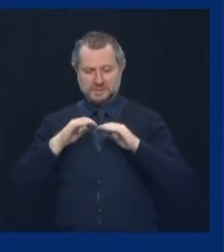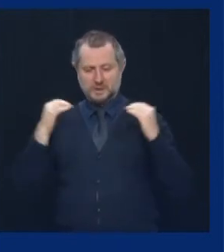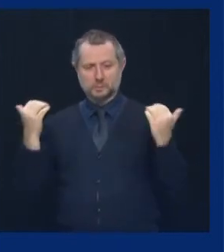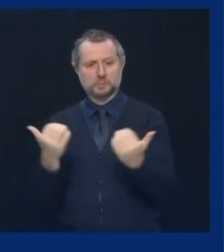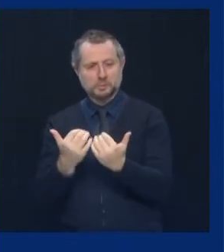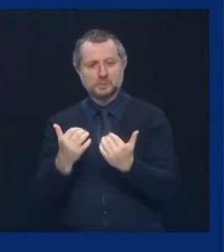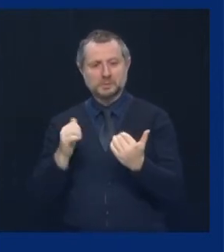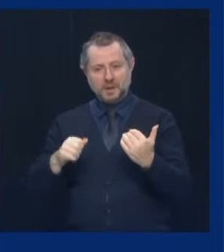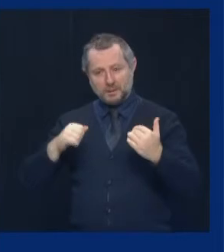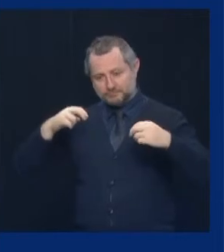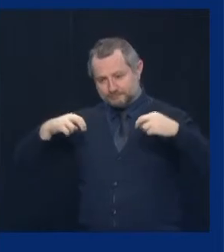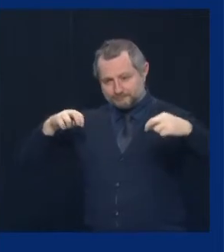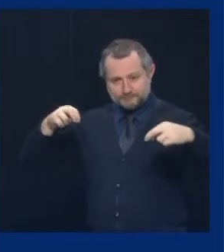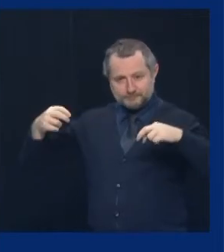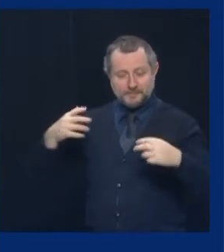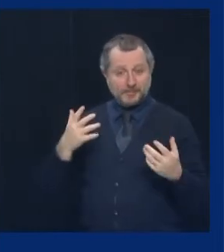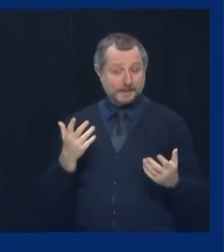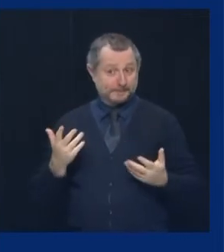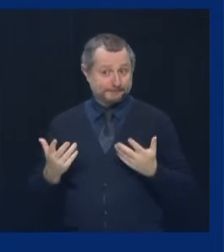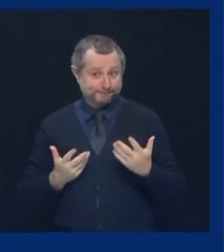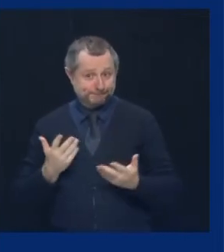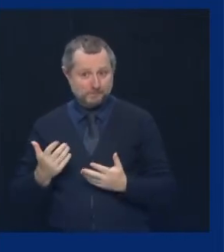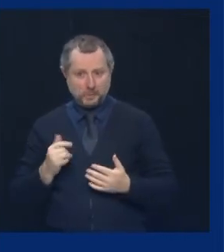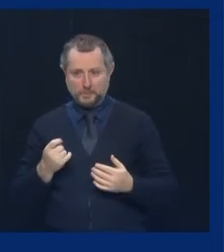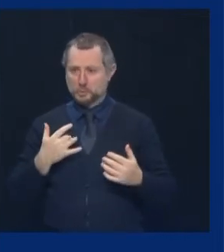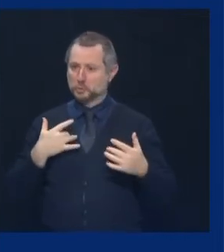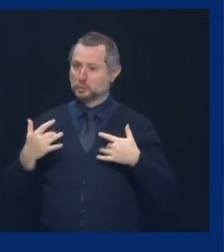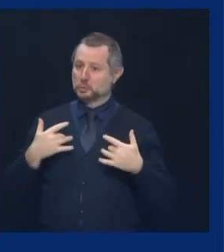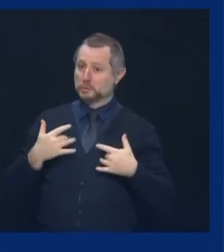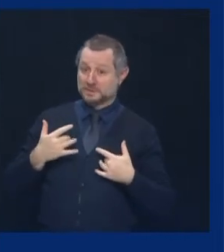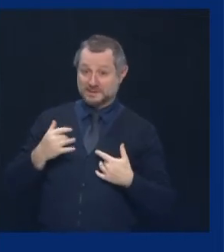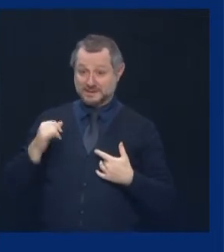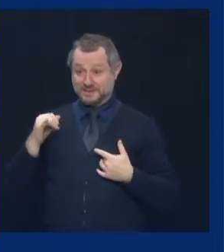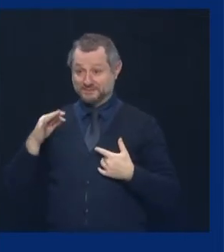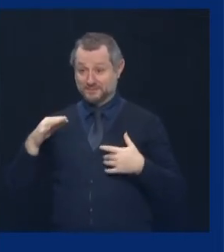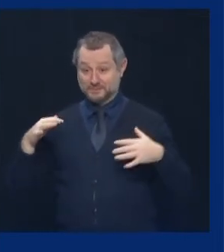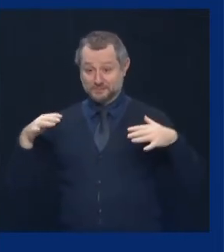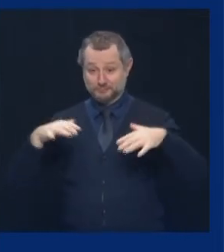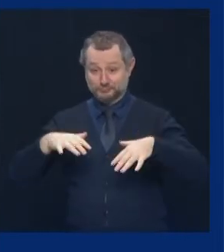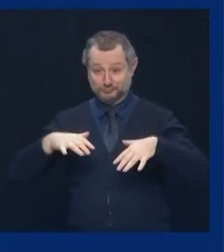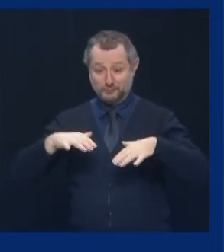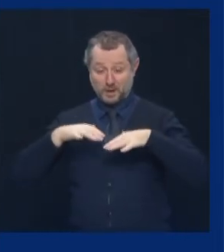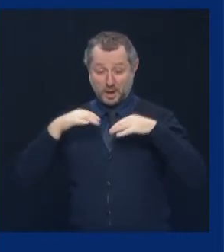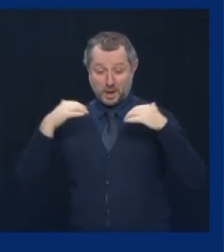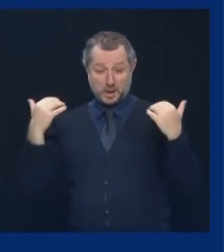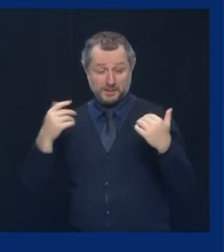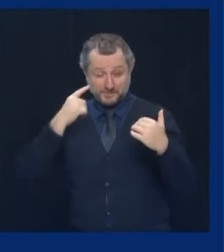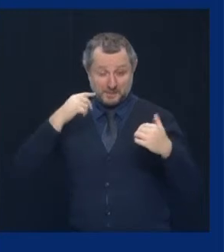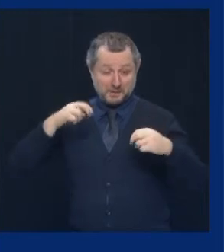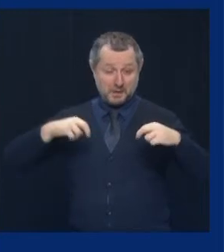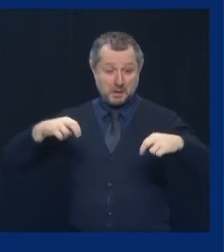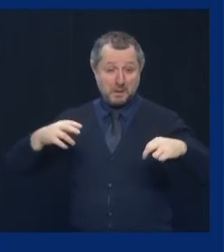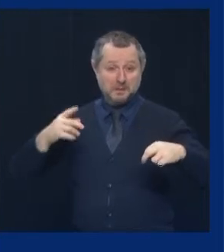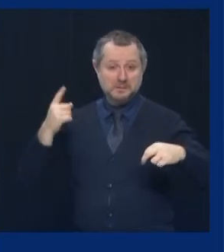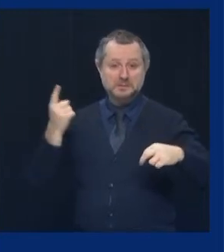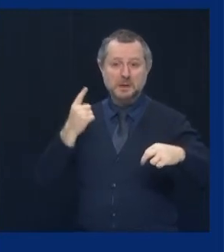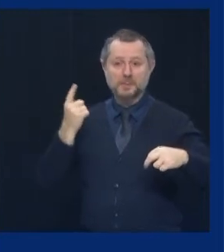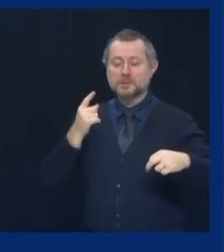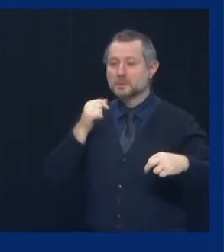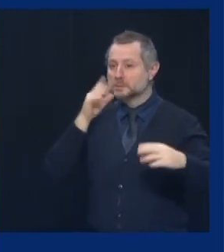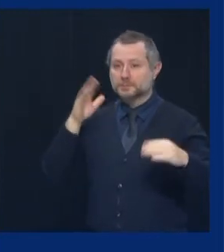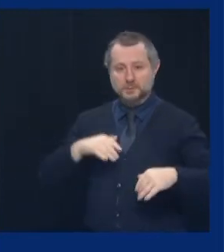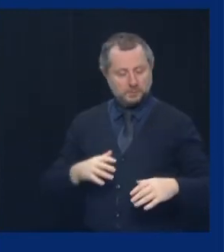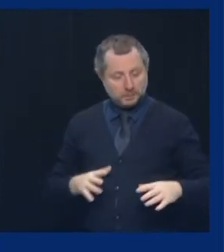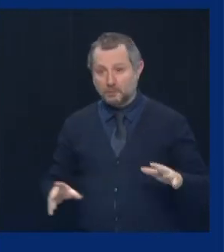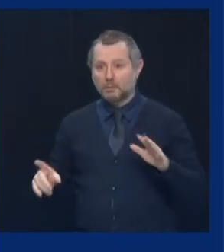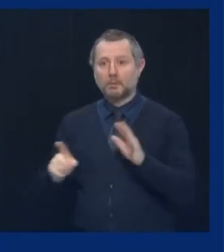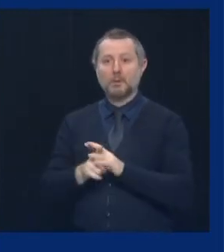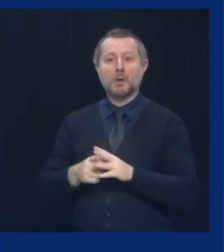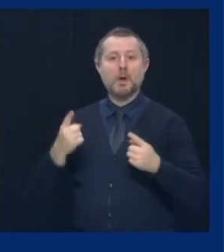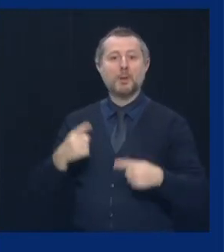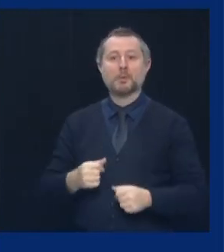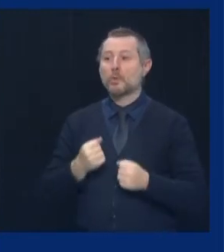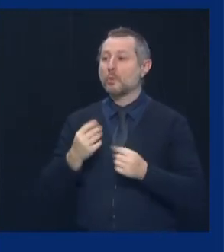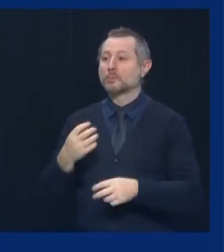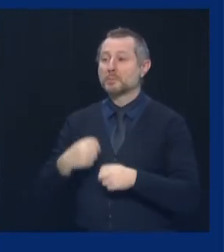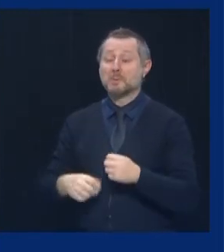BASICALLY A CONTROLLED AREA.